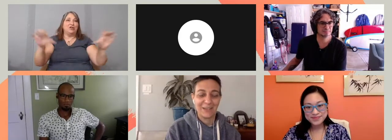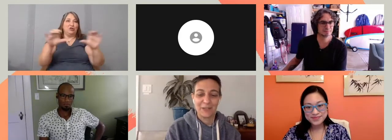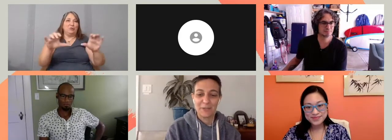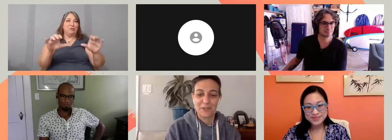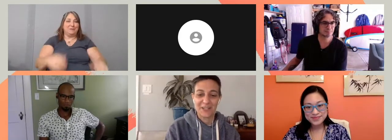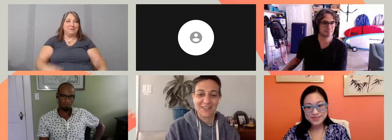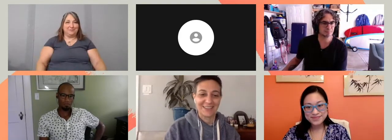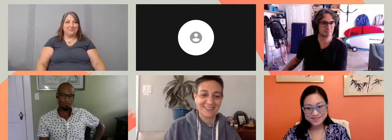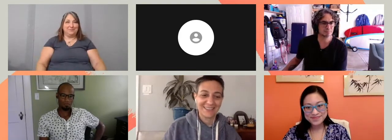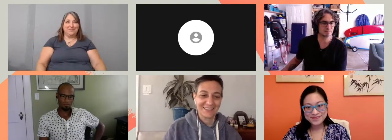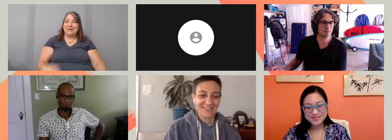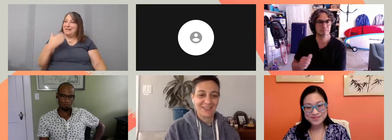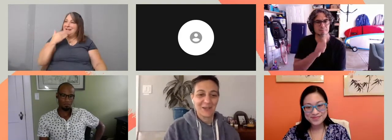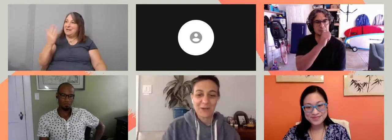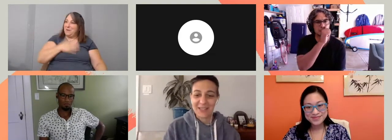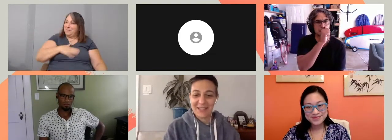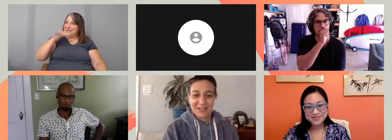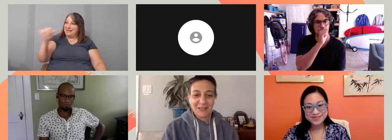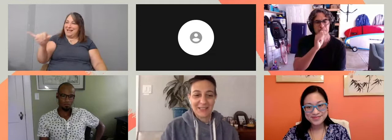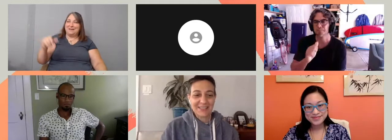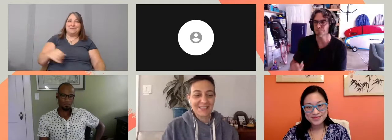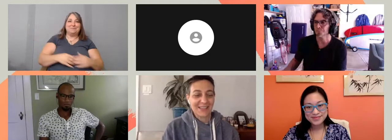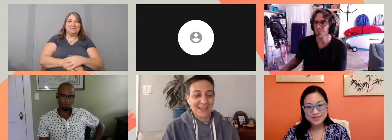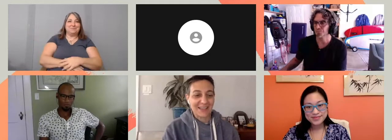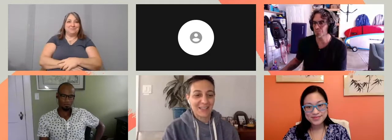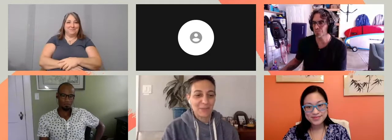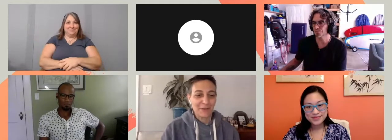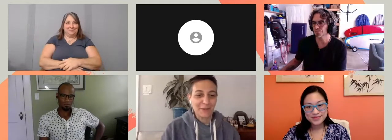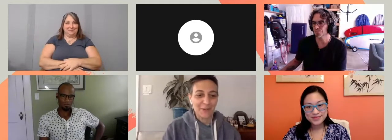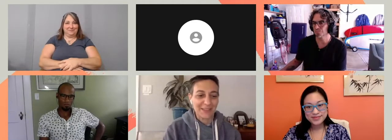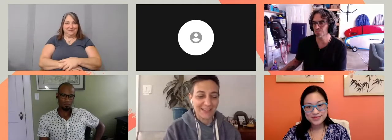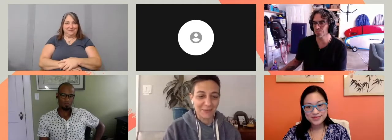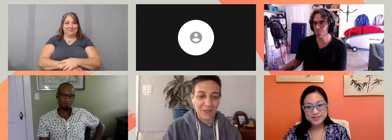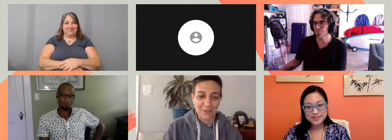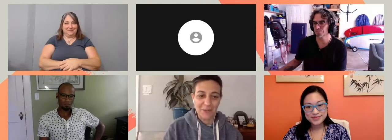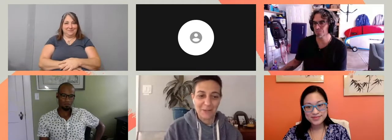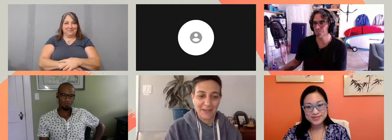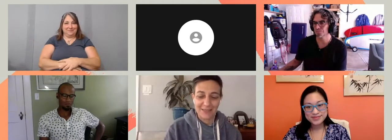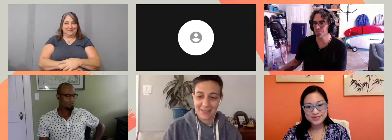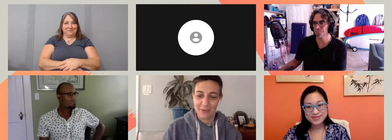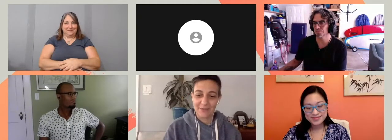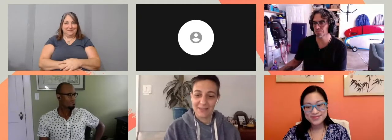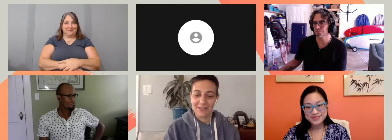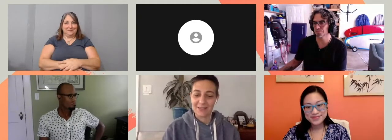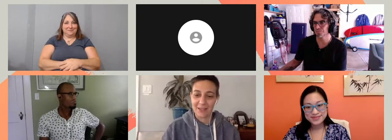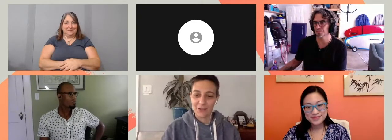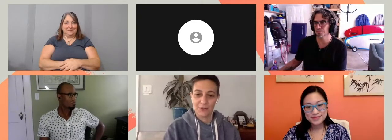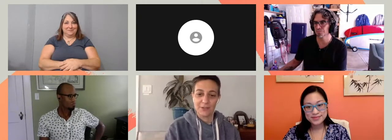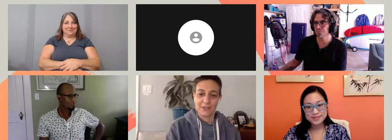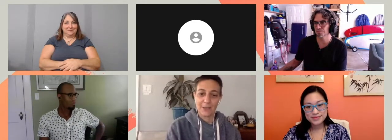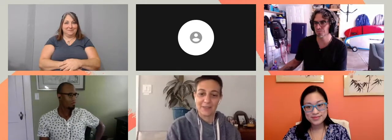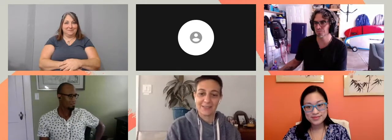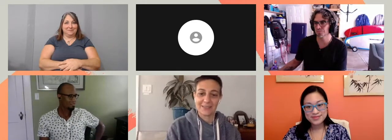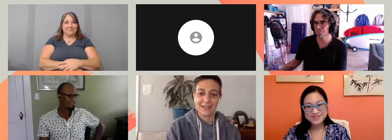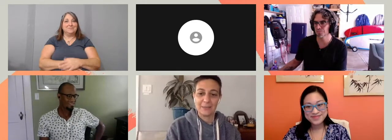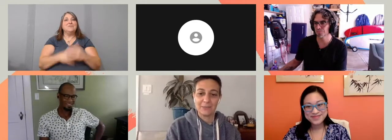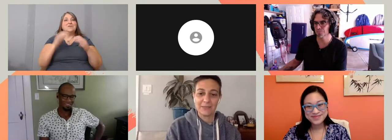I really appreciate that. Okay. Let's keep moving forward and then we'll come back to some of these juicier topics.